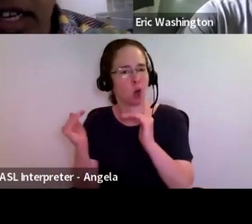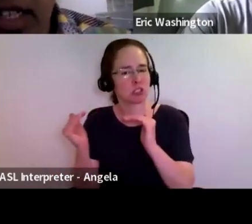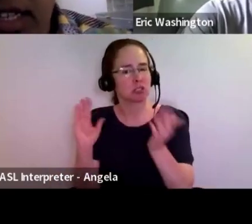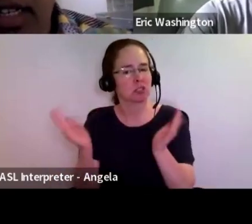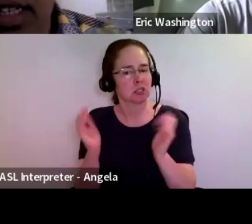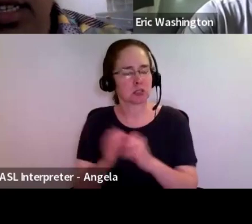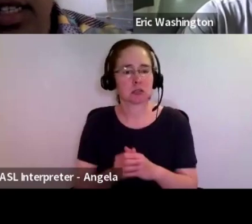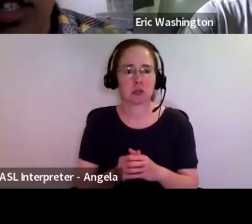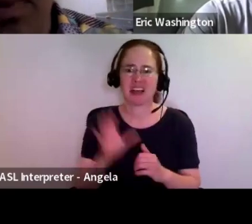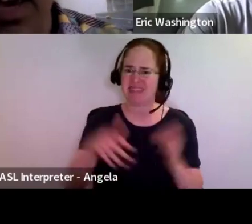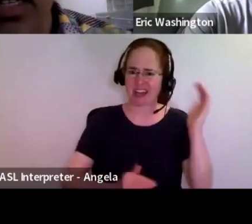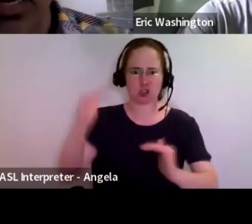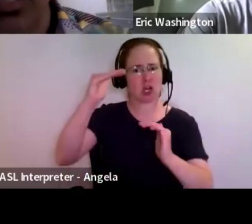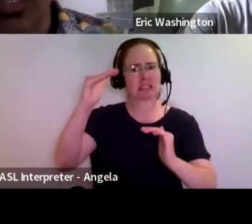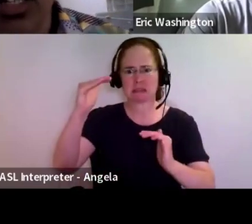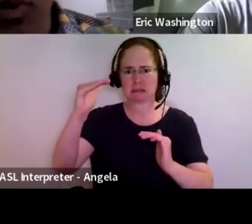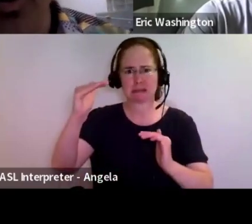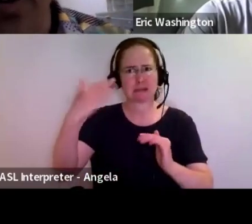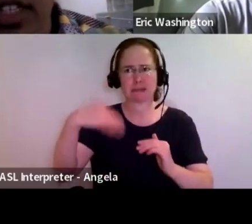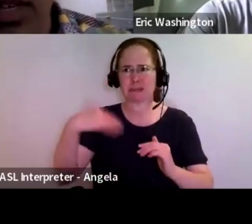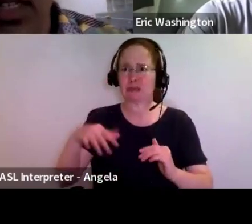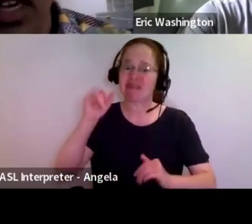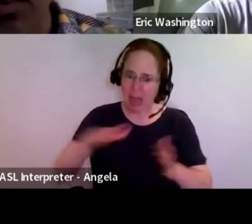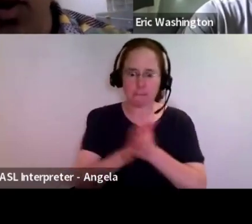injustice that exists in the space just motivates me to keep